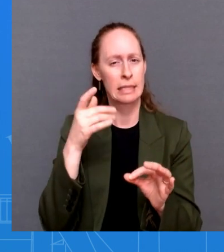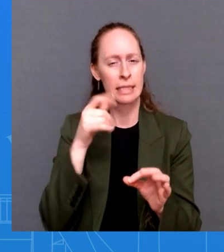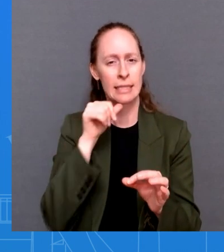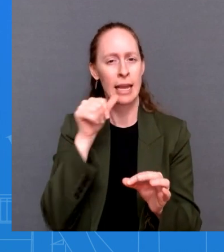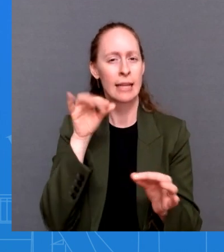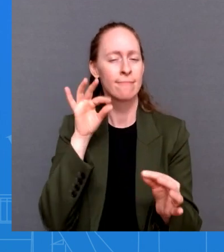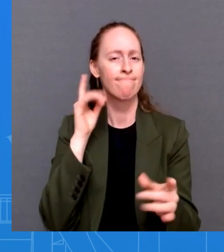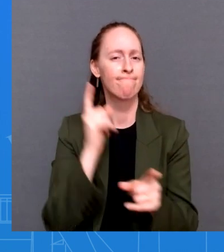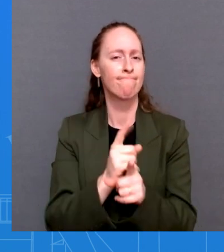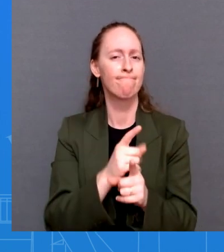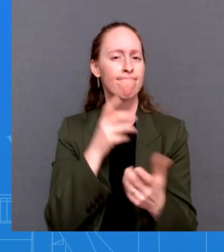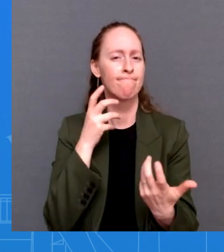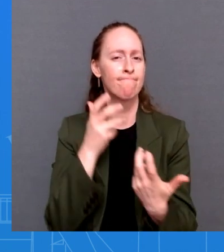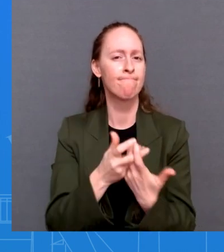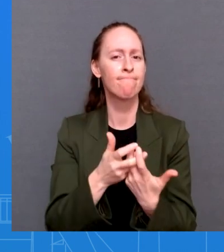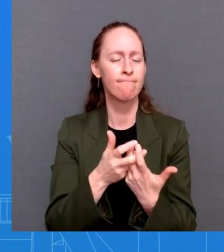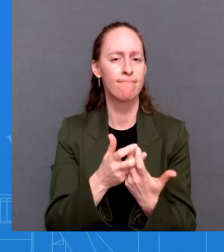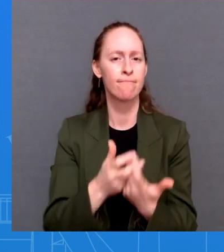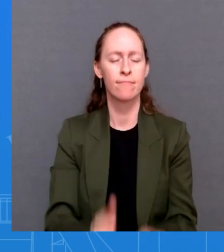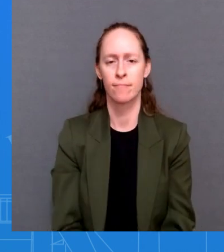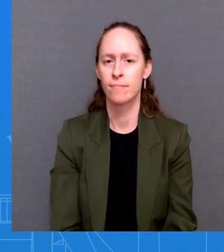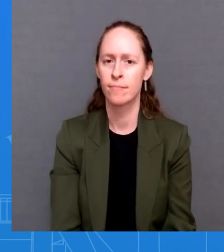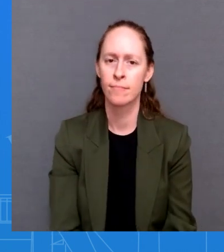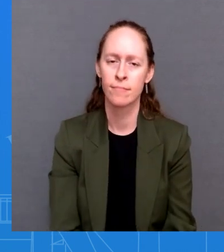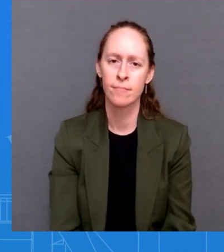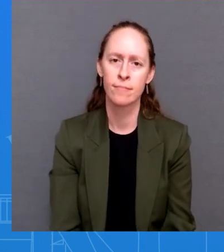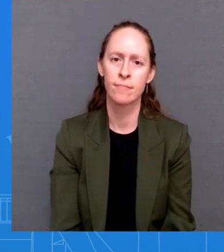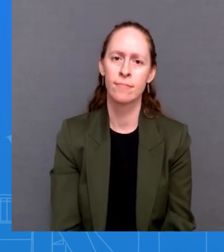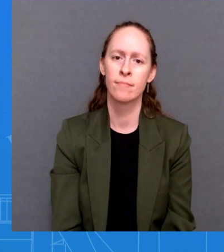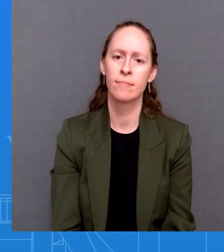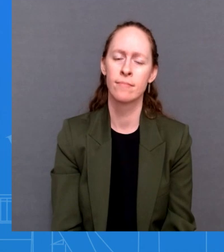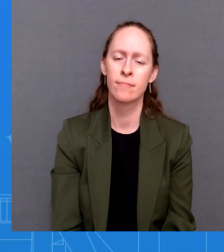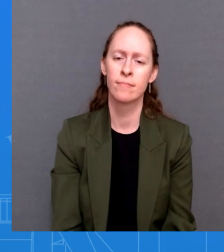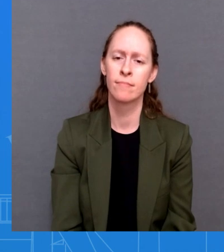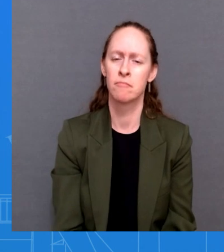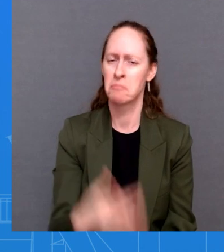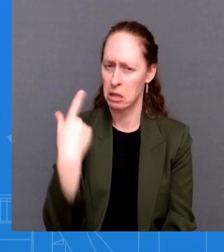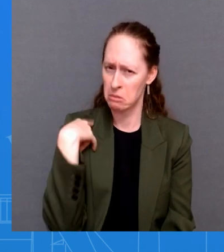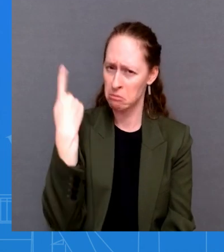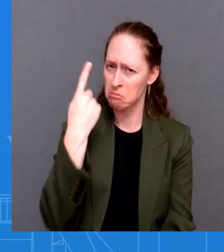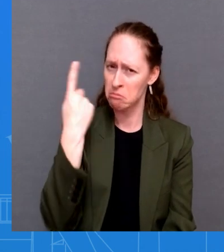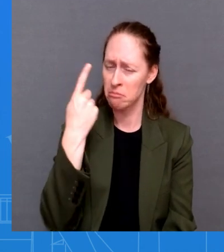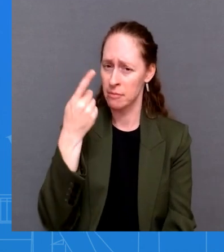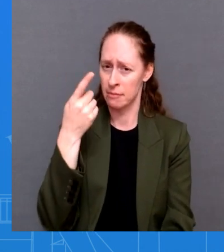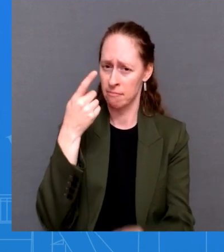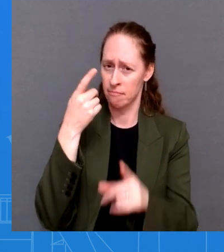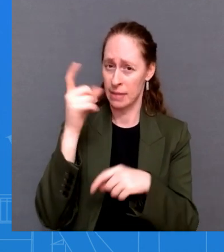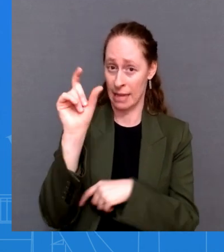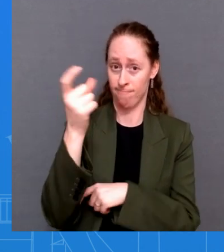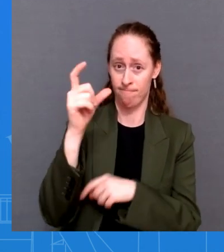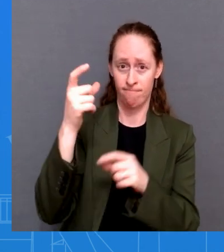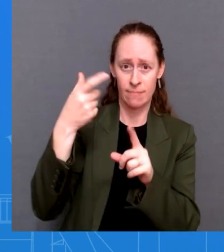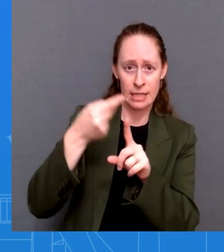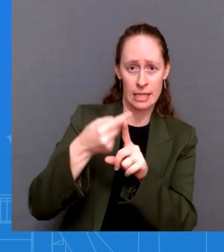And would you consider readjusting your estimates on the number of doses that will be available? Thank you. Mr. Fenton: Yeah.